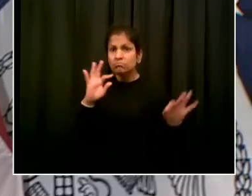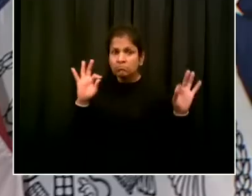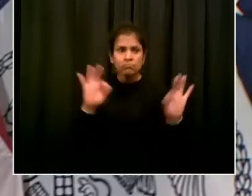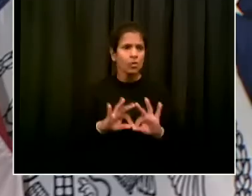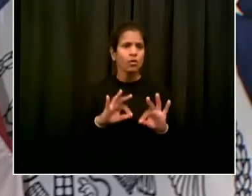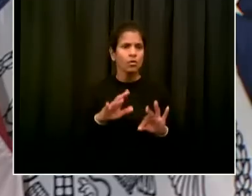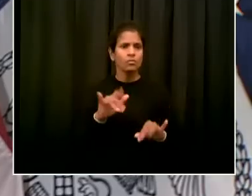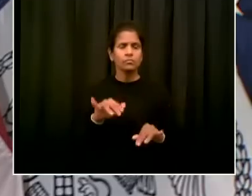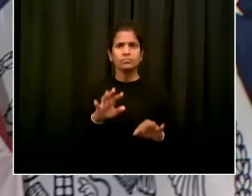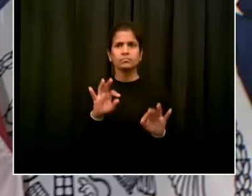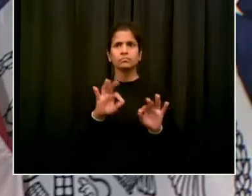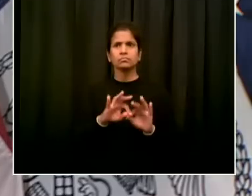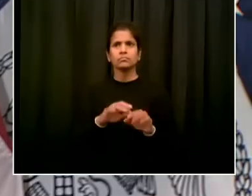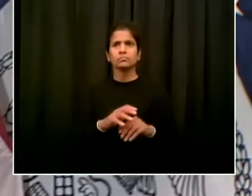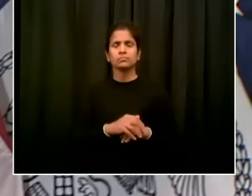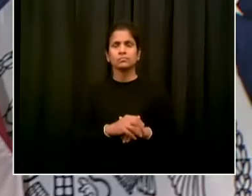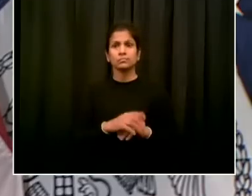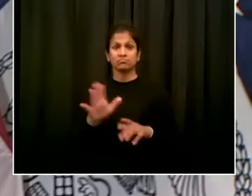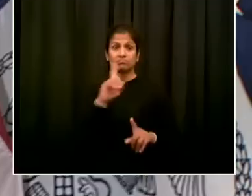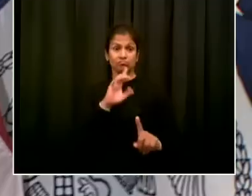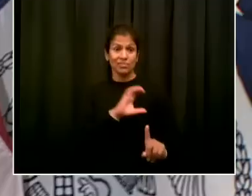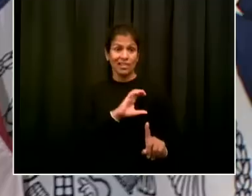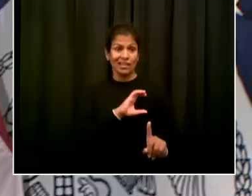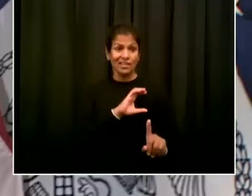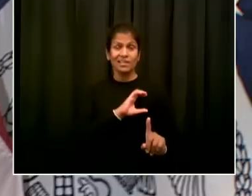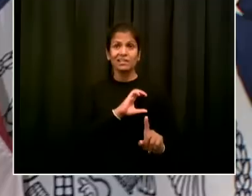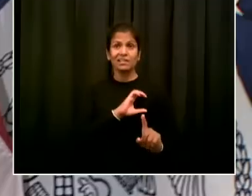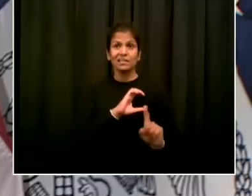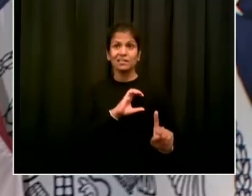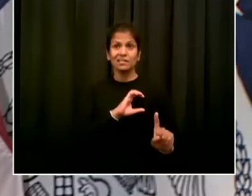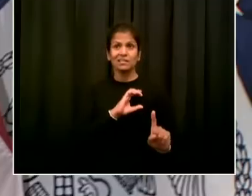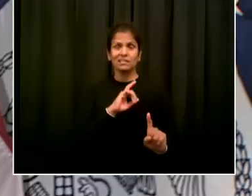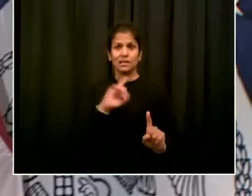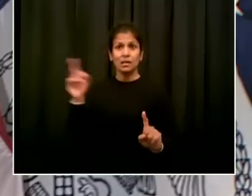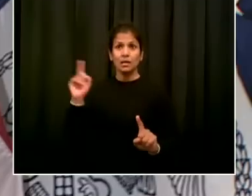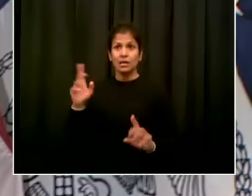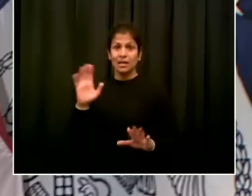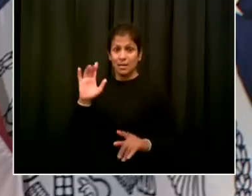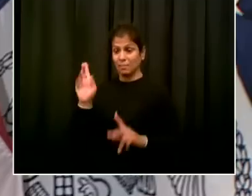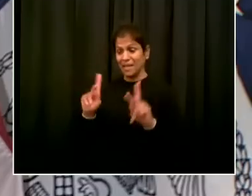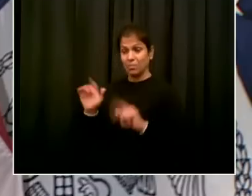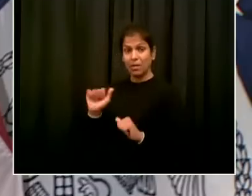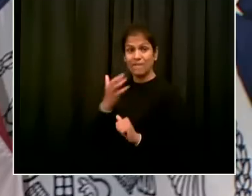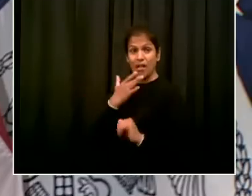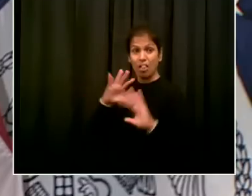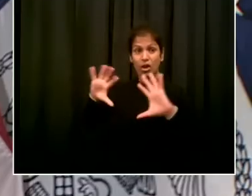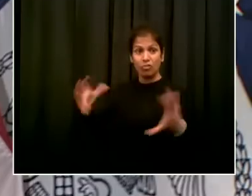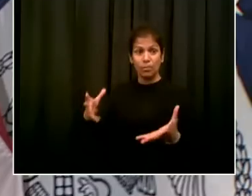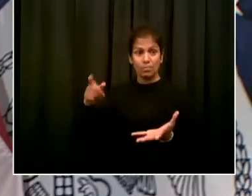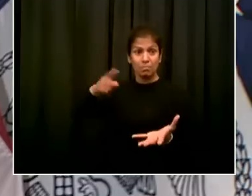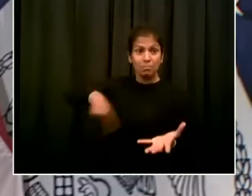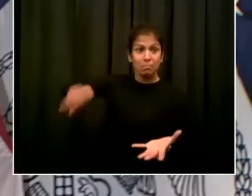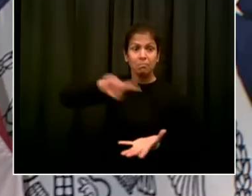GET OUT OF ROUTINE TRAFFIC STOPS TO ELIMINATE TTHE